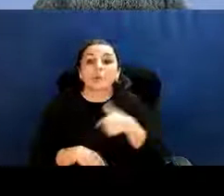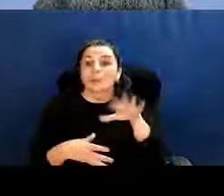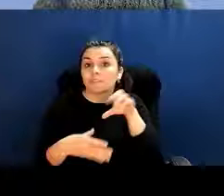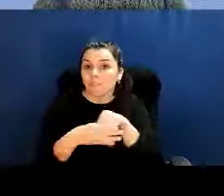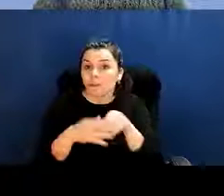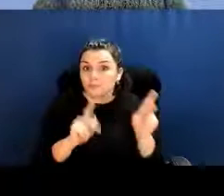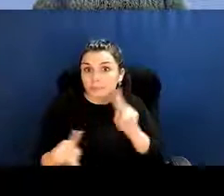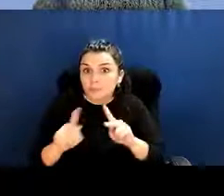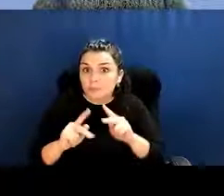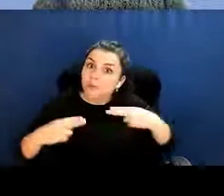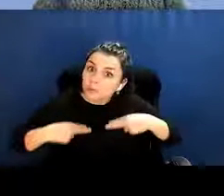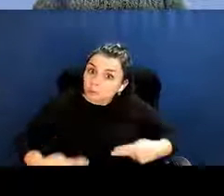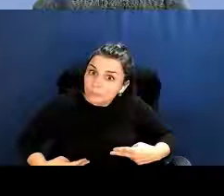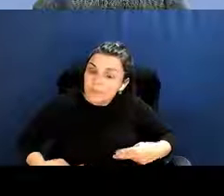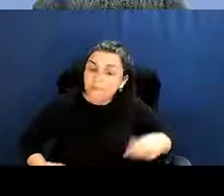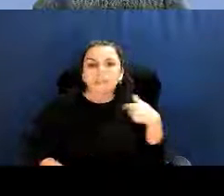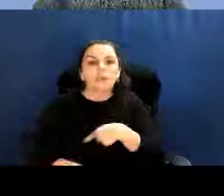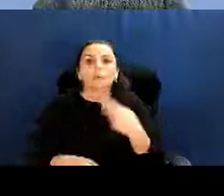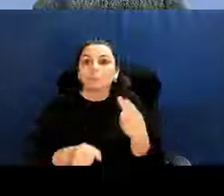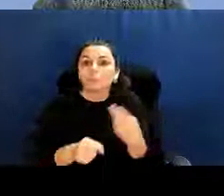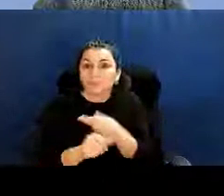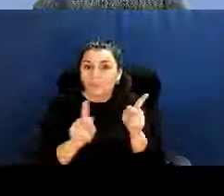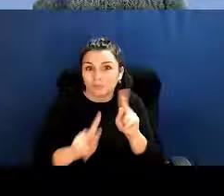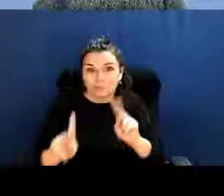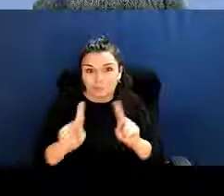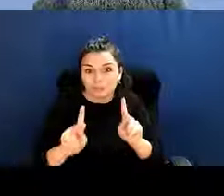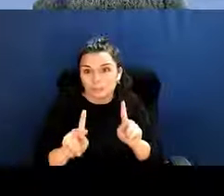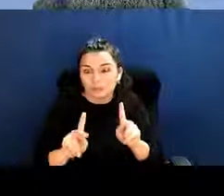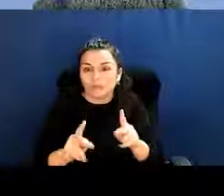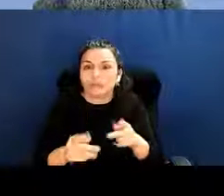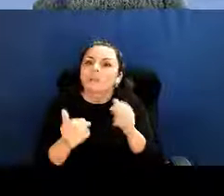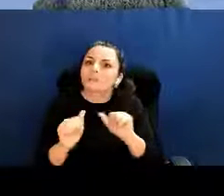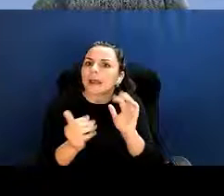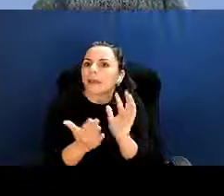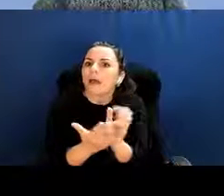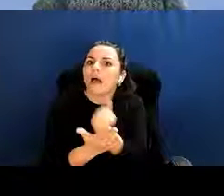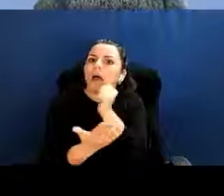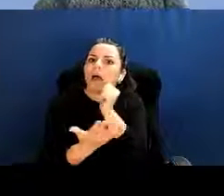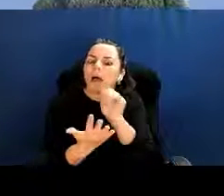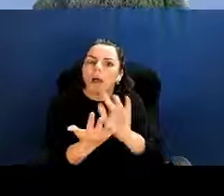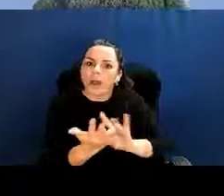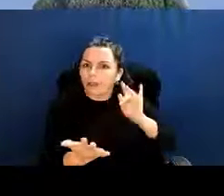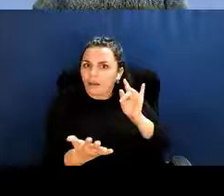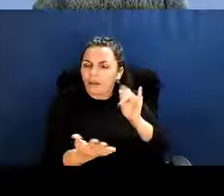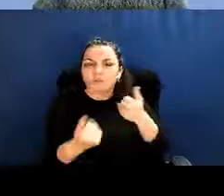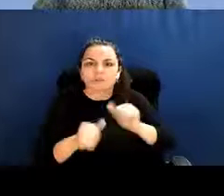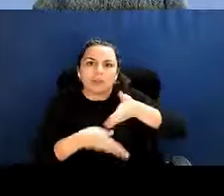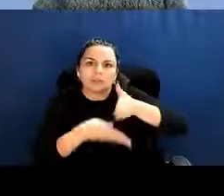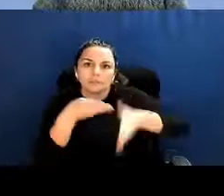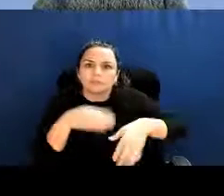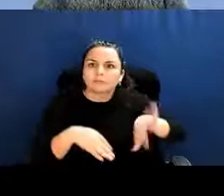we are really using them as a means to achieve this end. Now as a scientist,